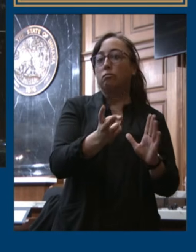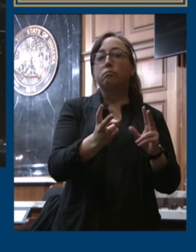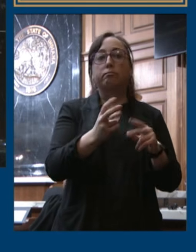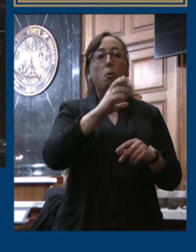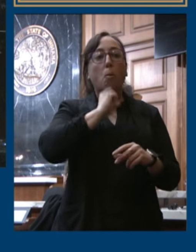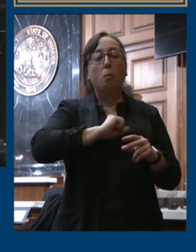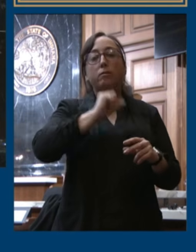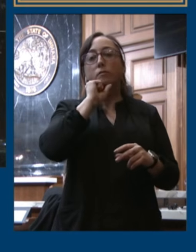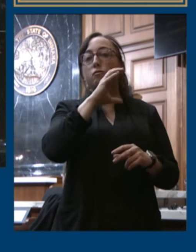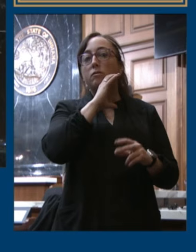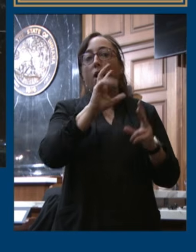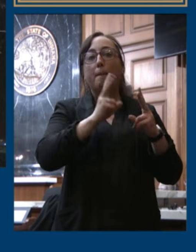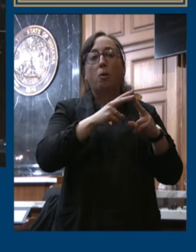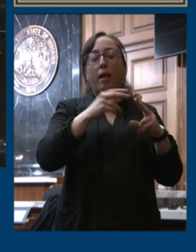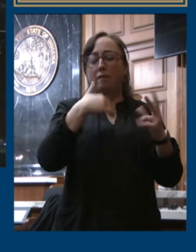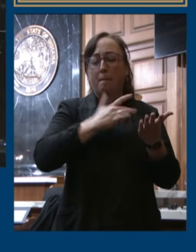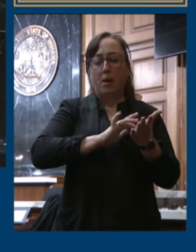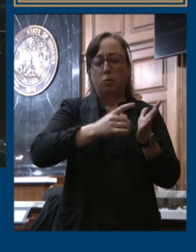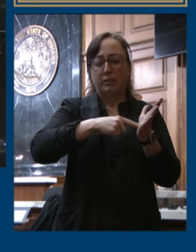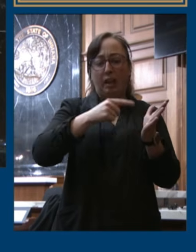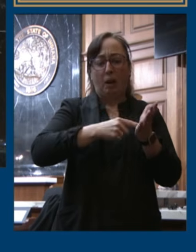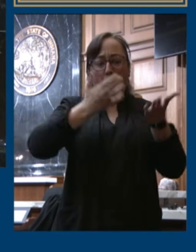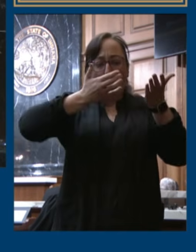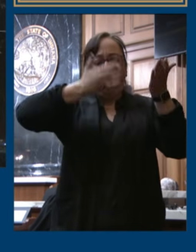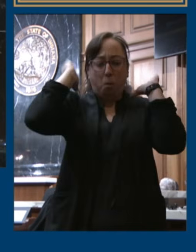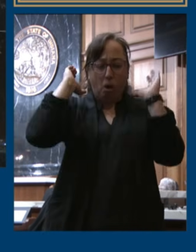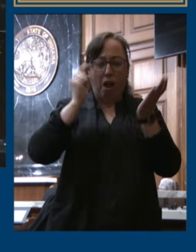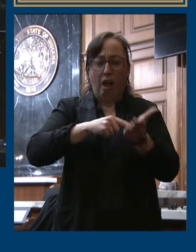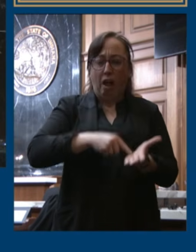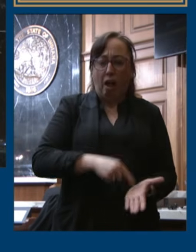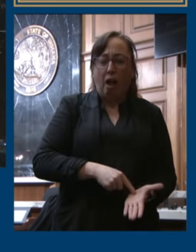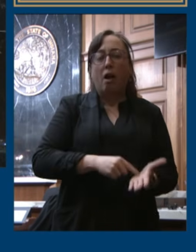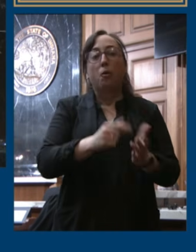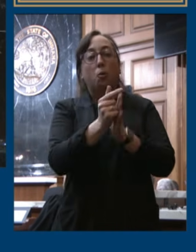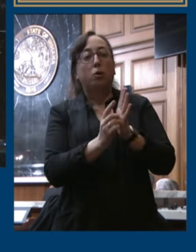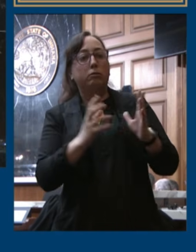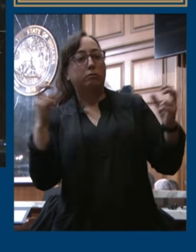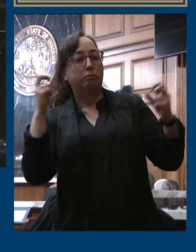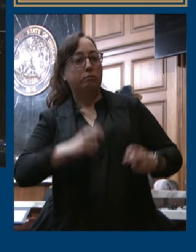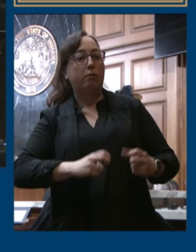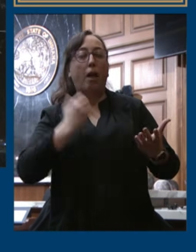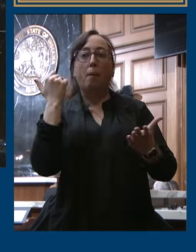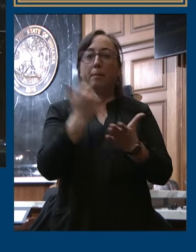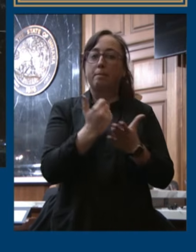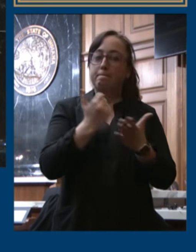THIS, COMBINED WITH DEMENTIA-RELATED ISSUES, MADE NAVIGATING BILL PAYMENT A NIGHTMARE.